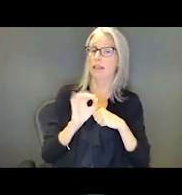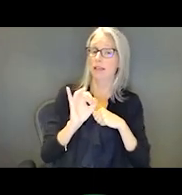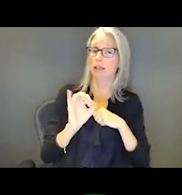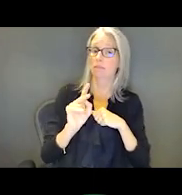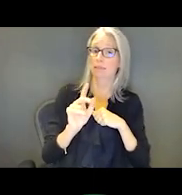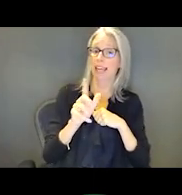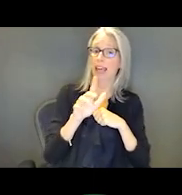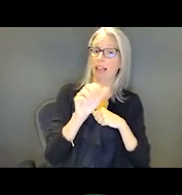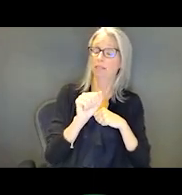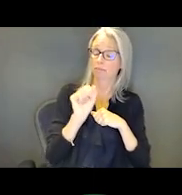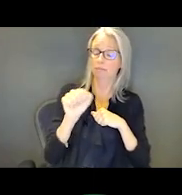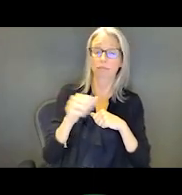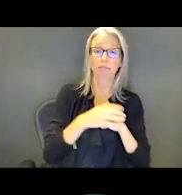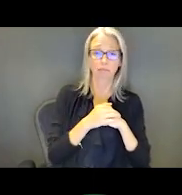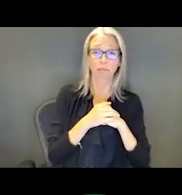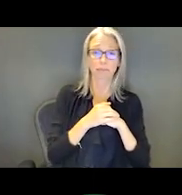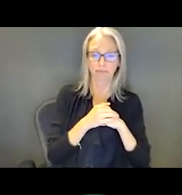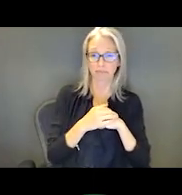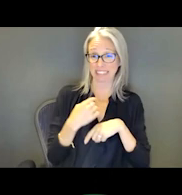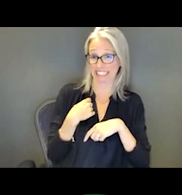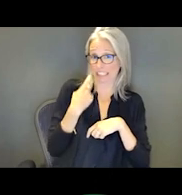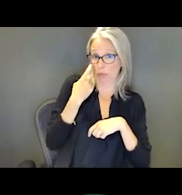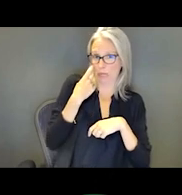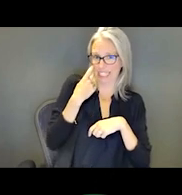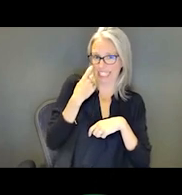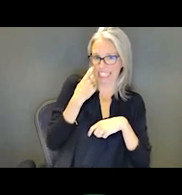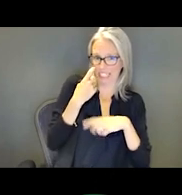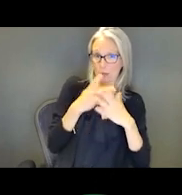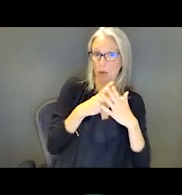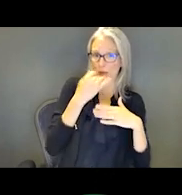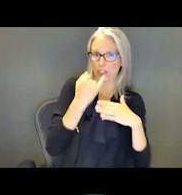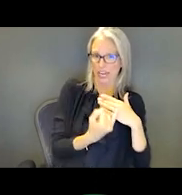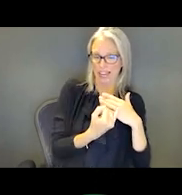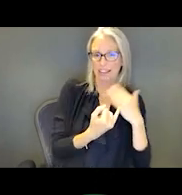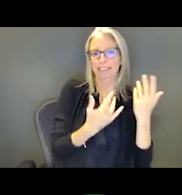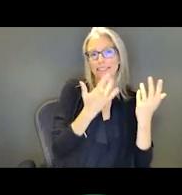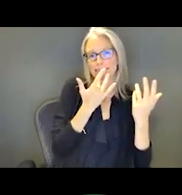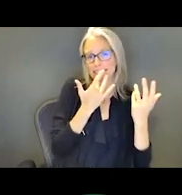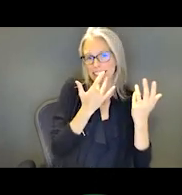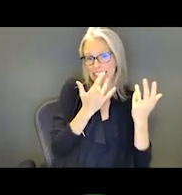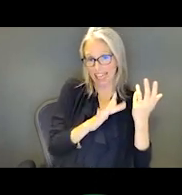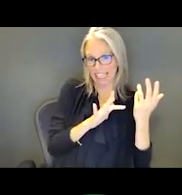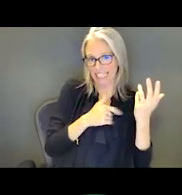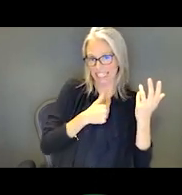storing process. This was a pilot project and so it included a very small group of people with diversibilities